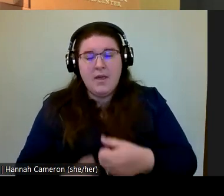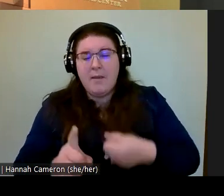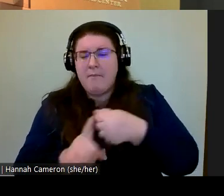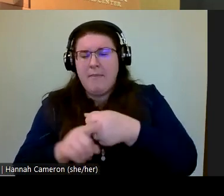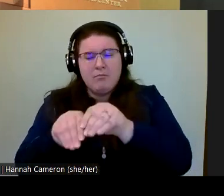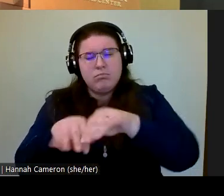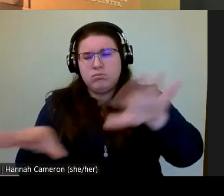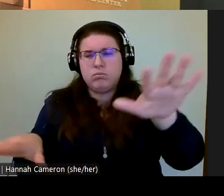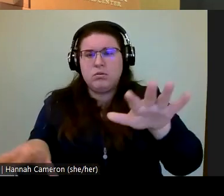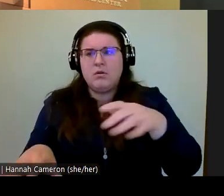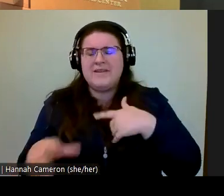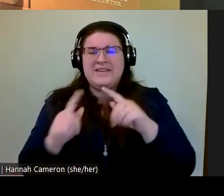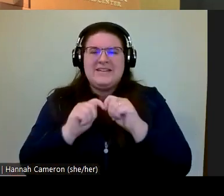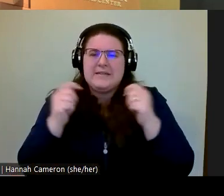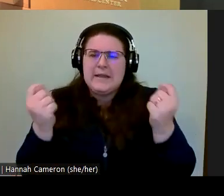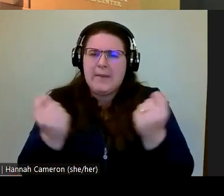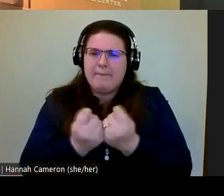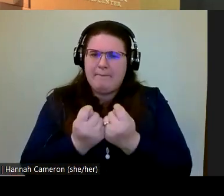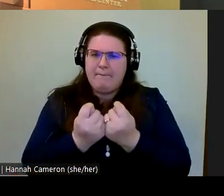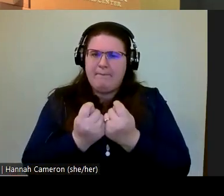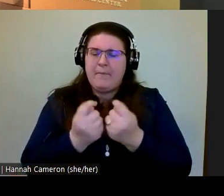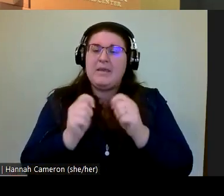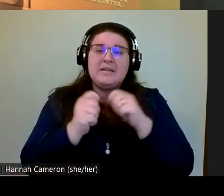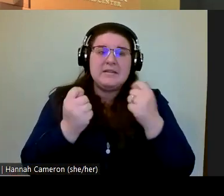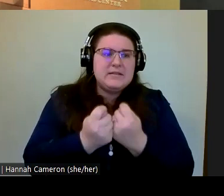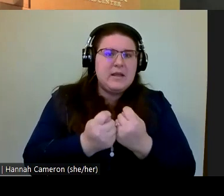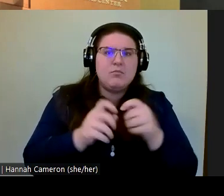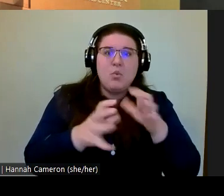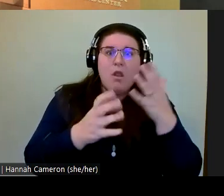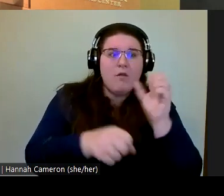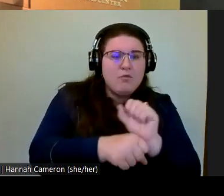a team who's doing most of the work and I'm just really called on to make sure we get the